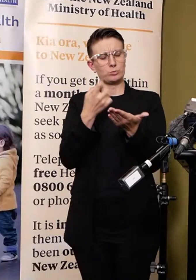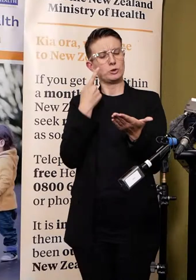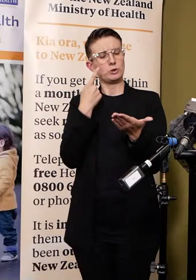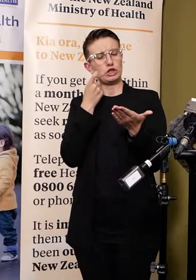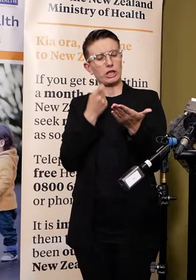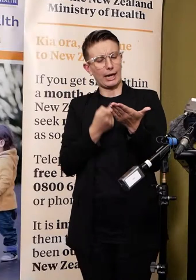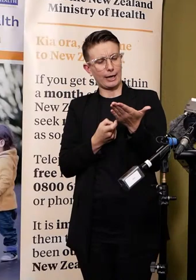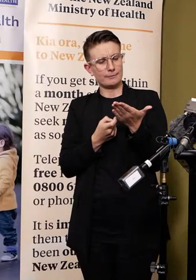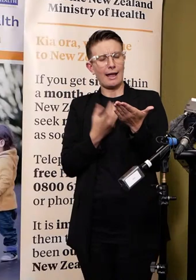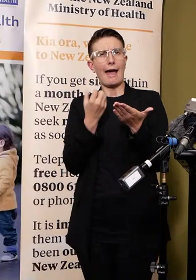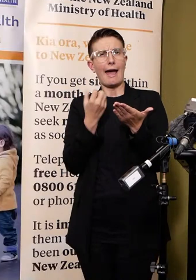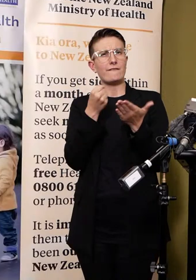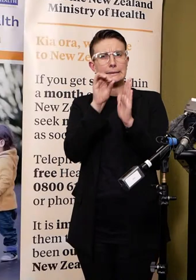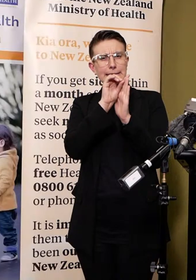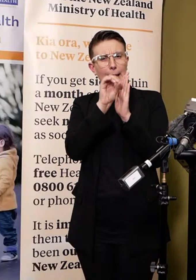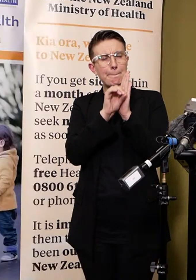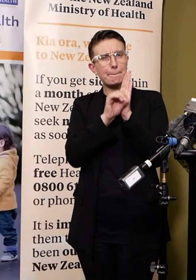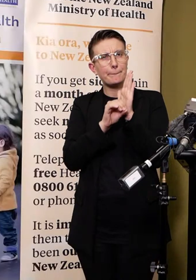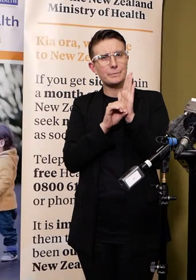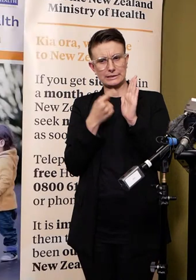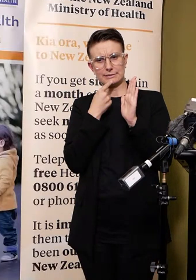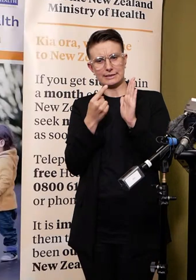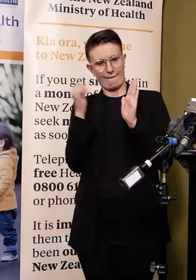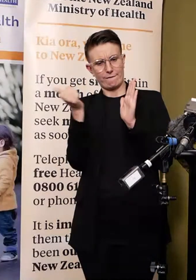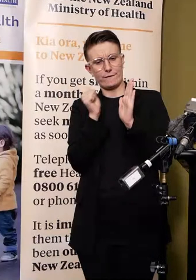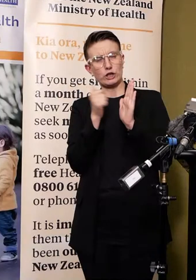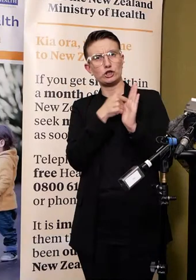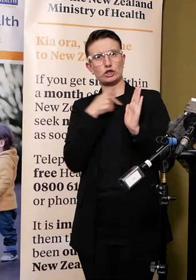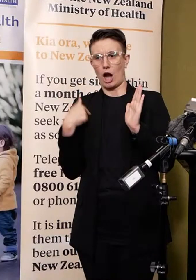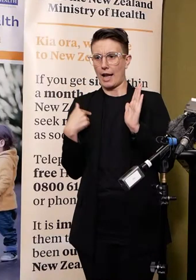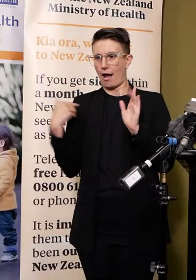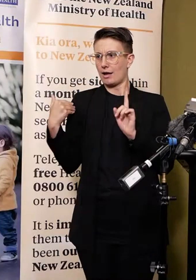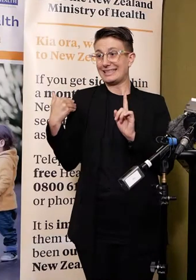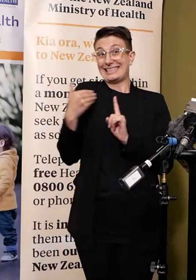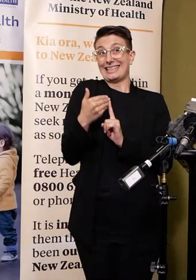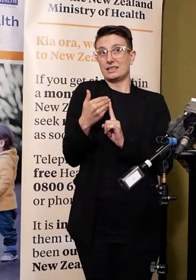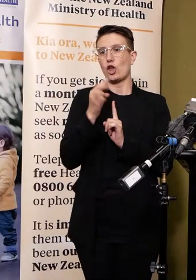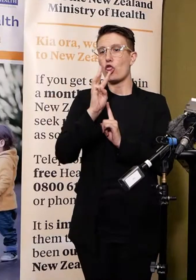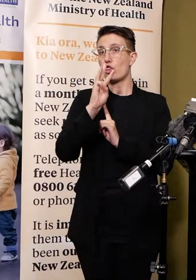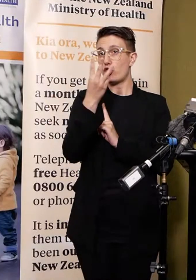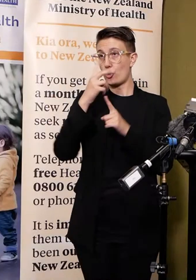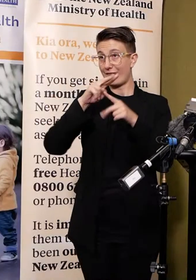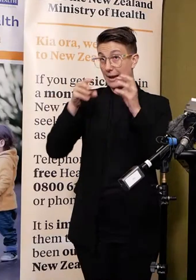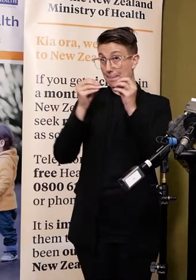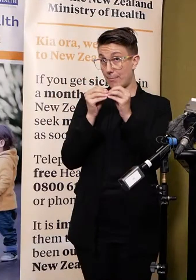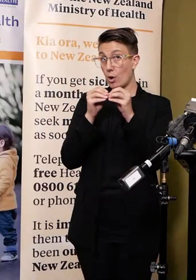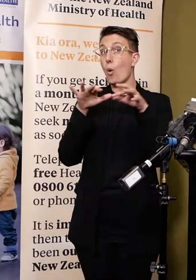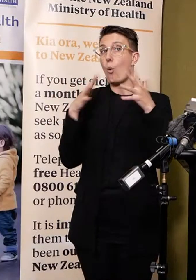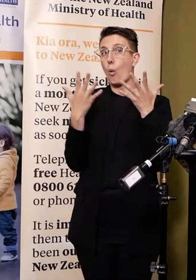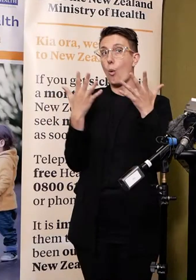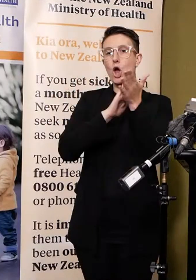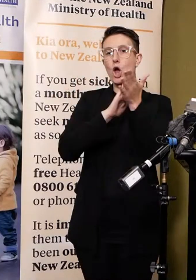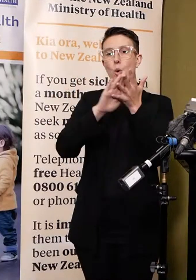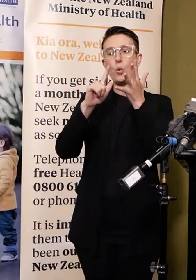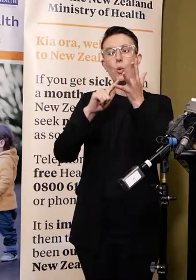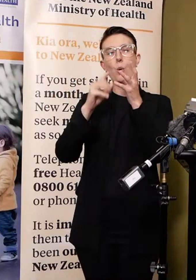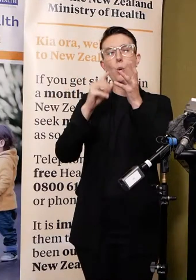And if they have been in China since the 3rd of February or anywhere in the Hubei province in the last 14 days,